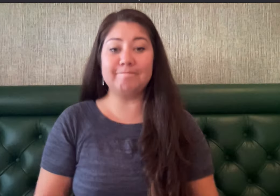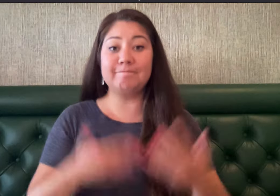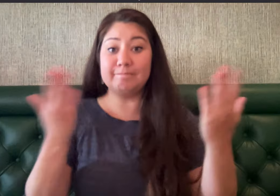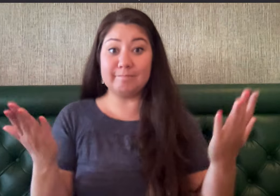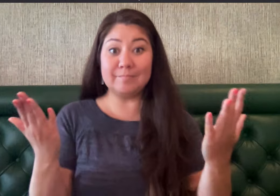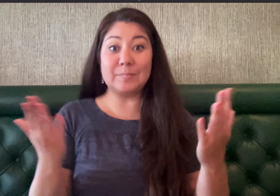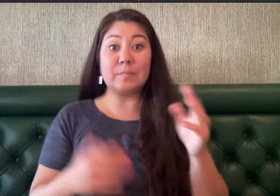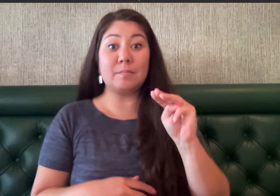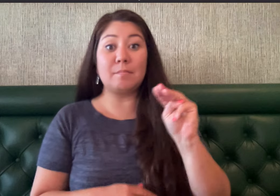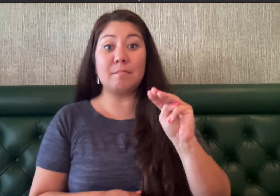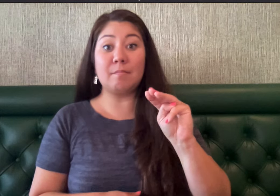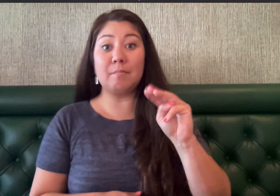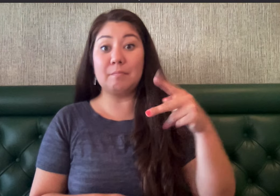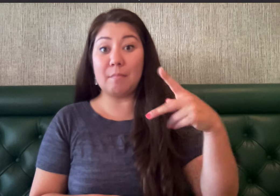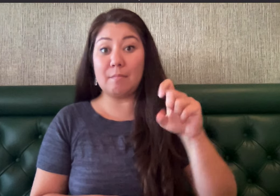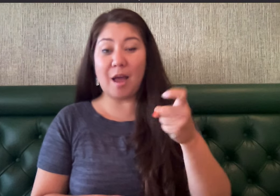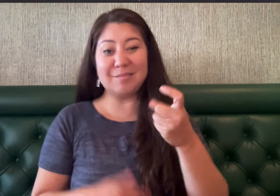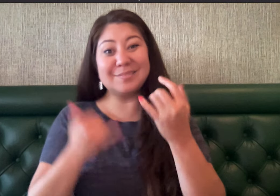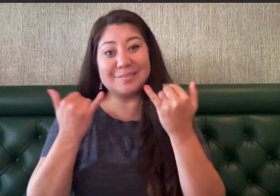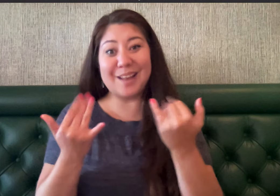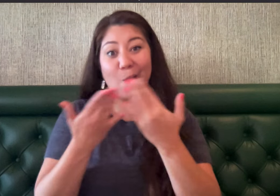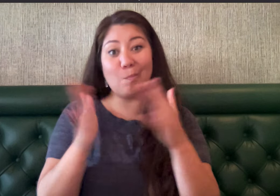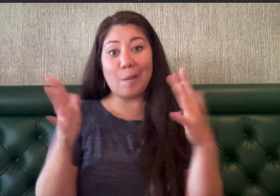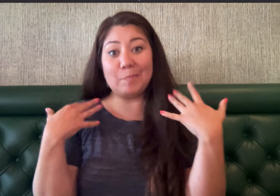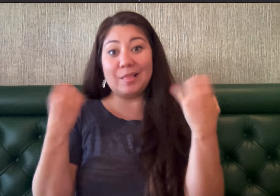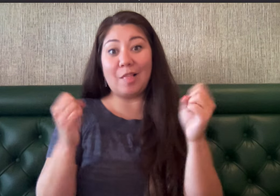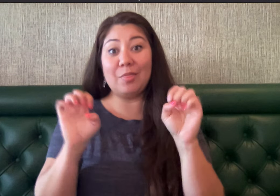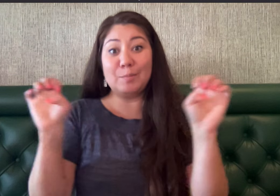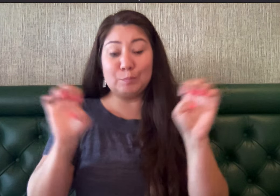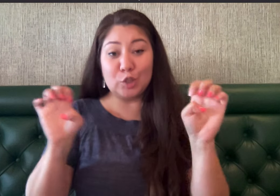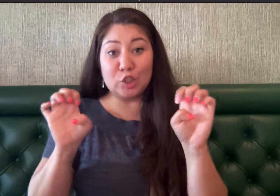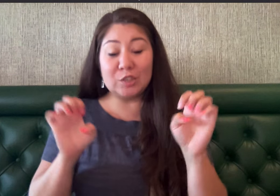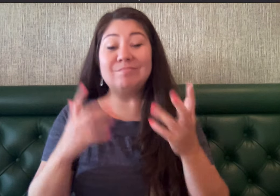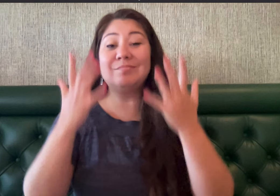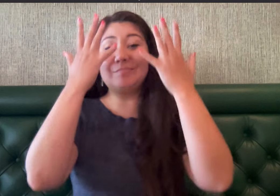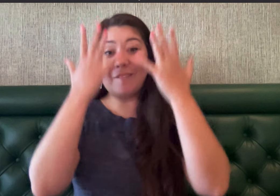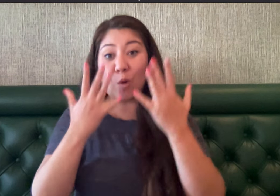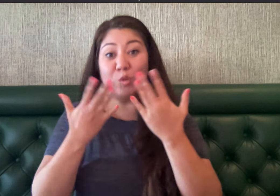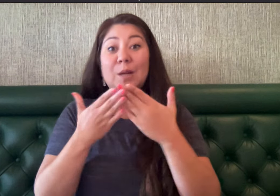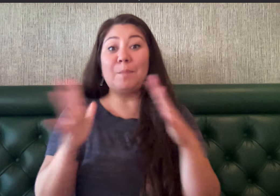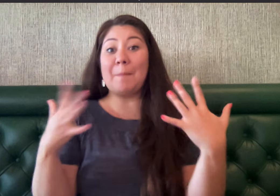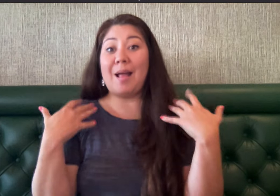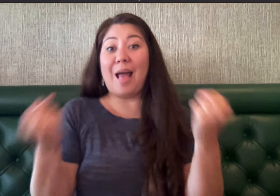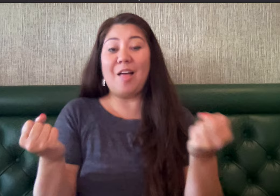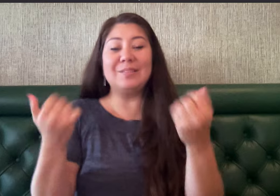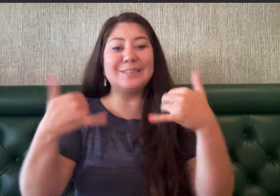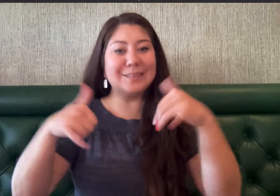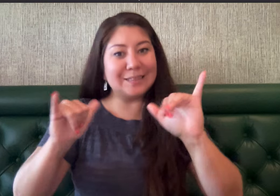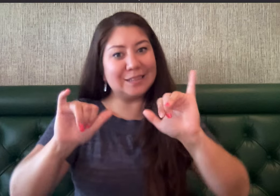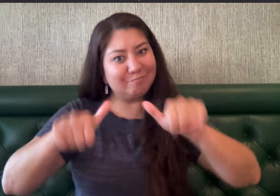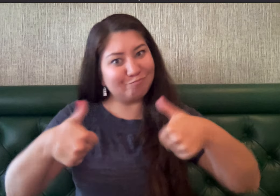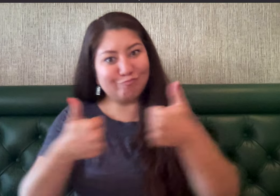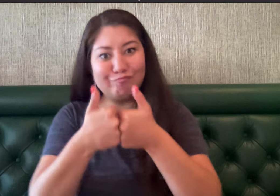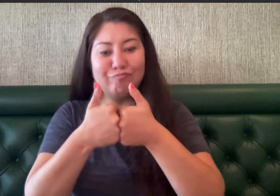Monkeypox is now a public health emergency and unfortunately public health is facing some challenges.